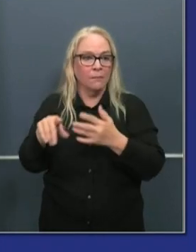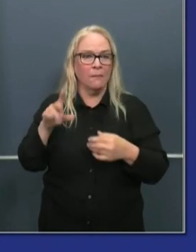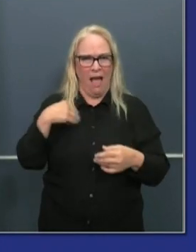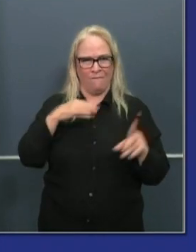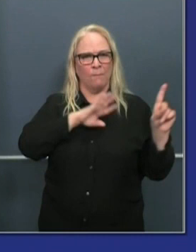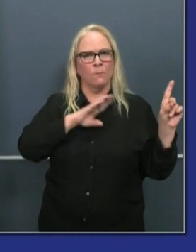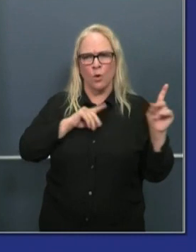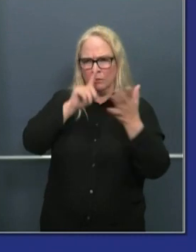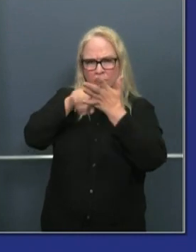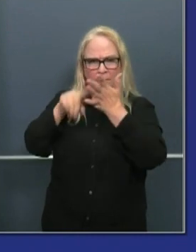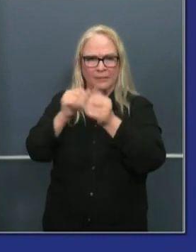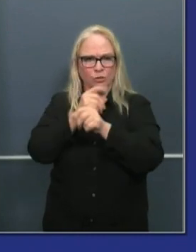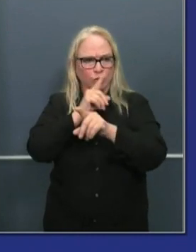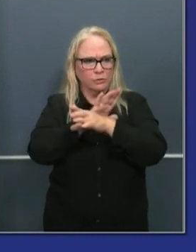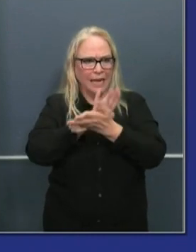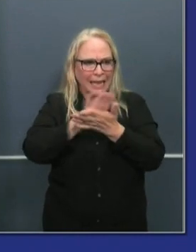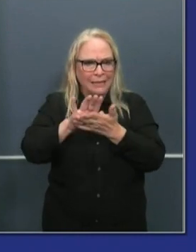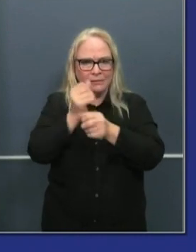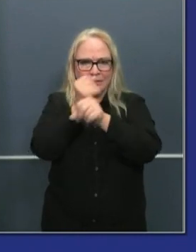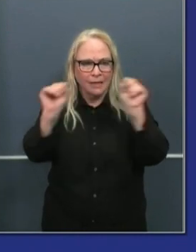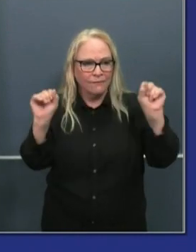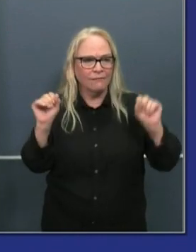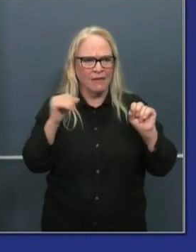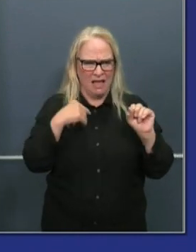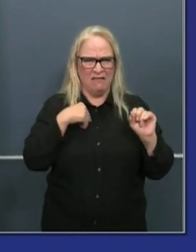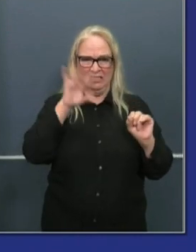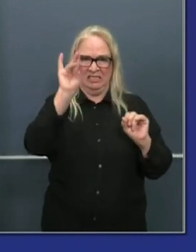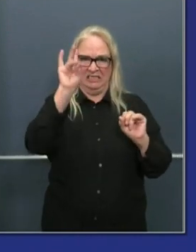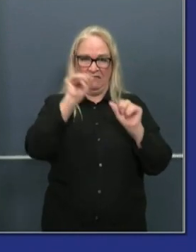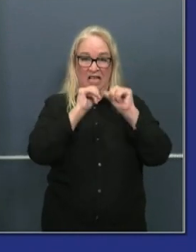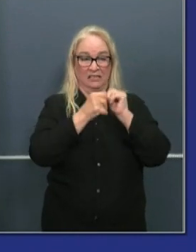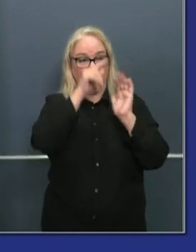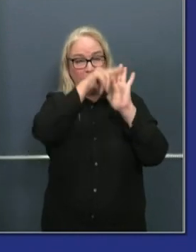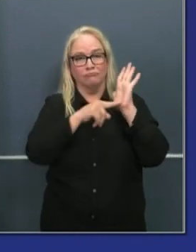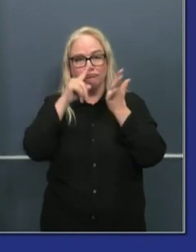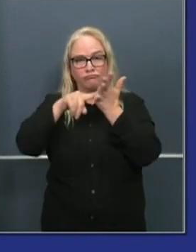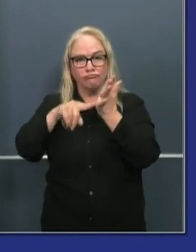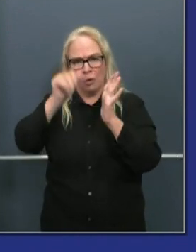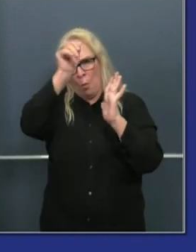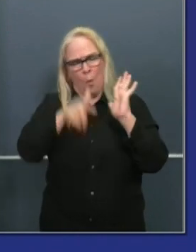AND THE ALCOHOLIC BEVERAGE CONTROL, ABC IS ANOTHER BBC WHICH IS NOT UP THERE ARE THE PEPPERS AND COSMETOLOGY BOARD